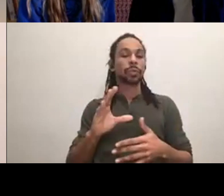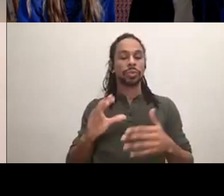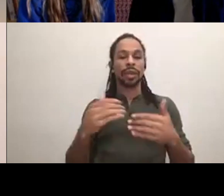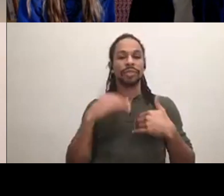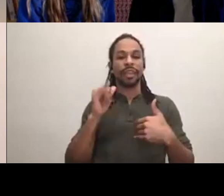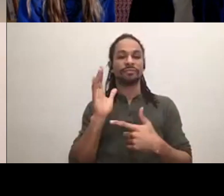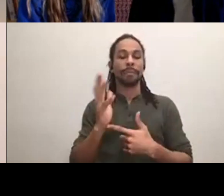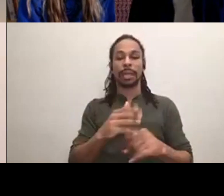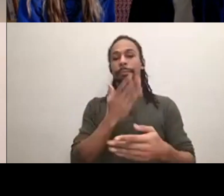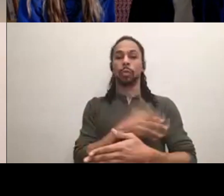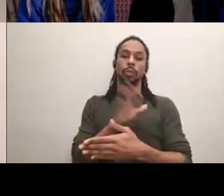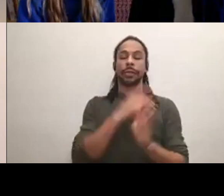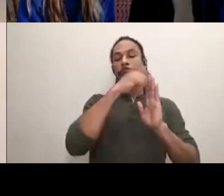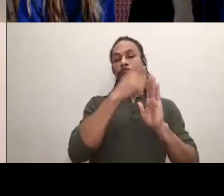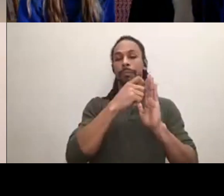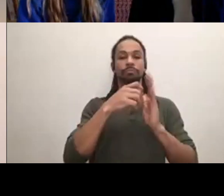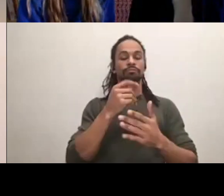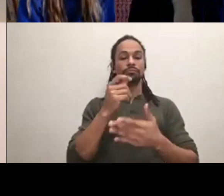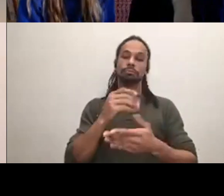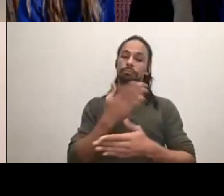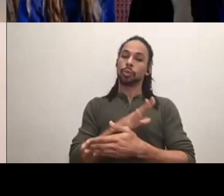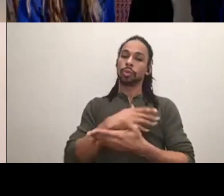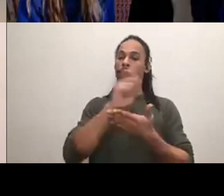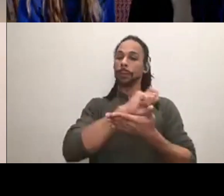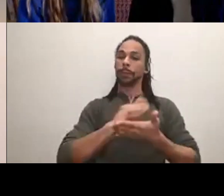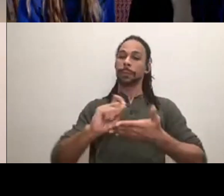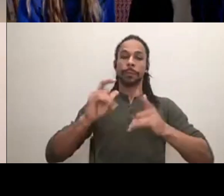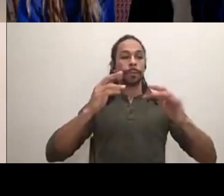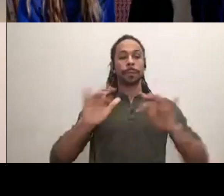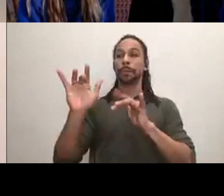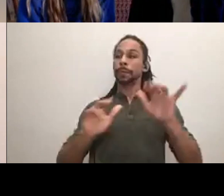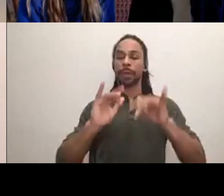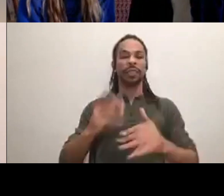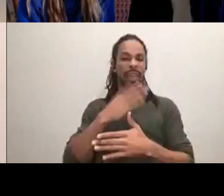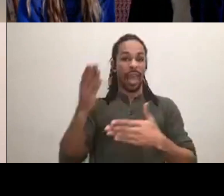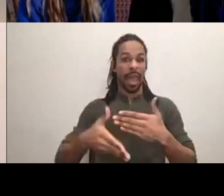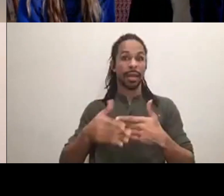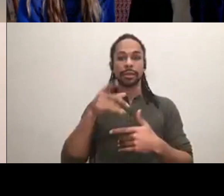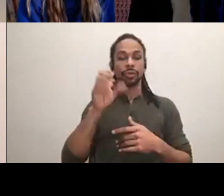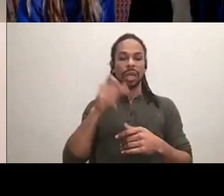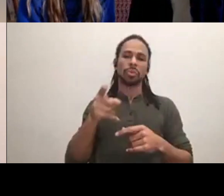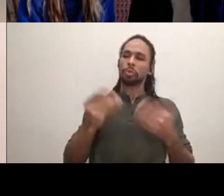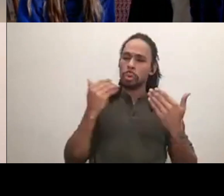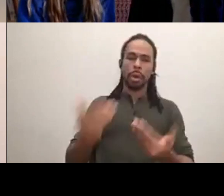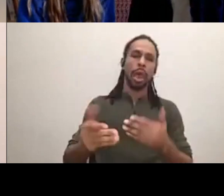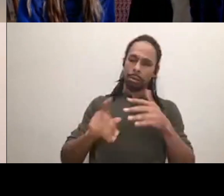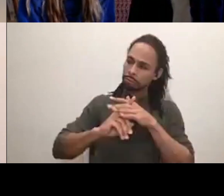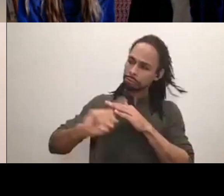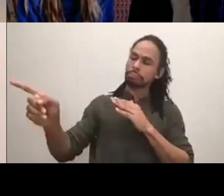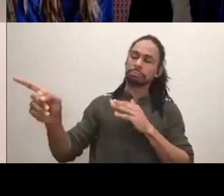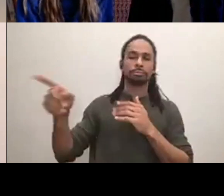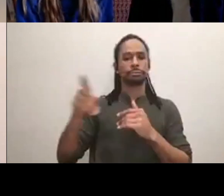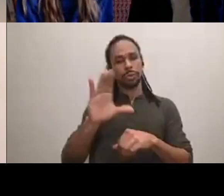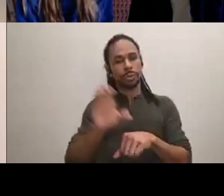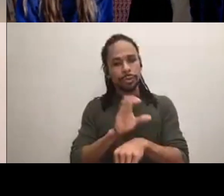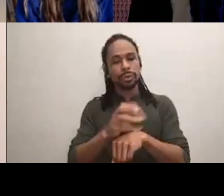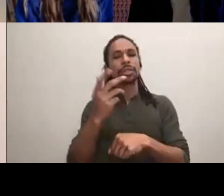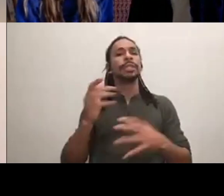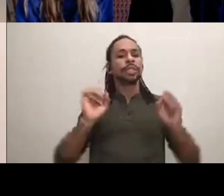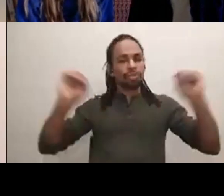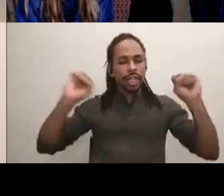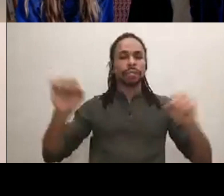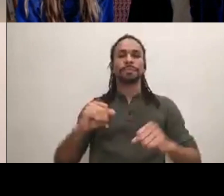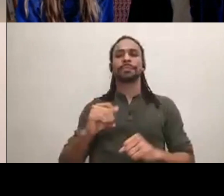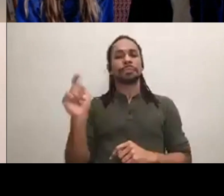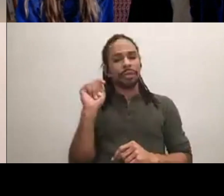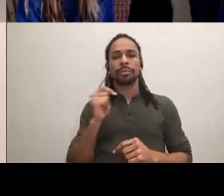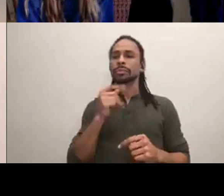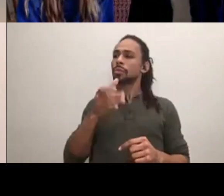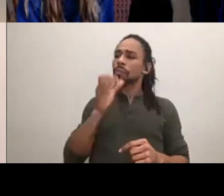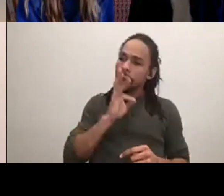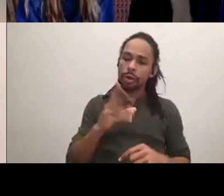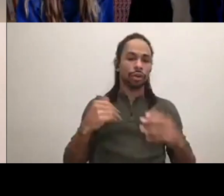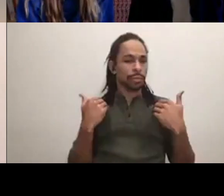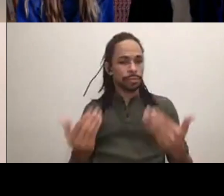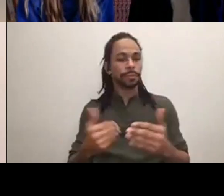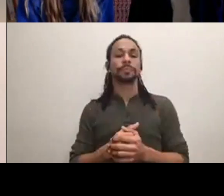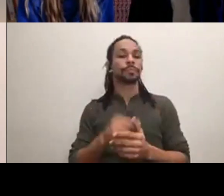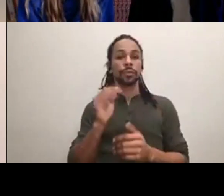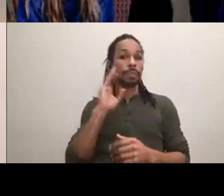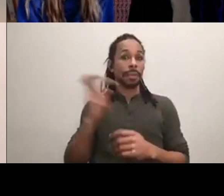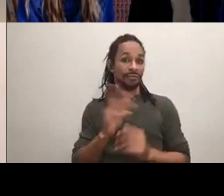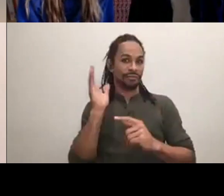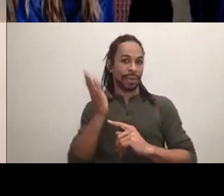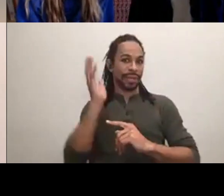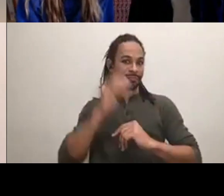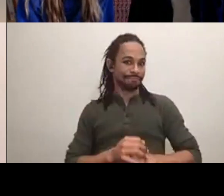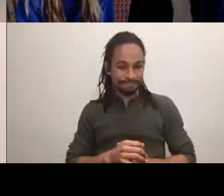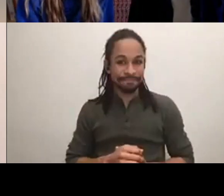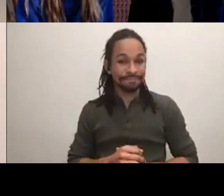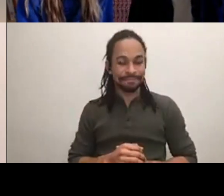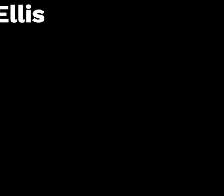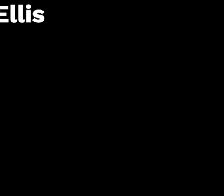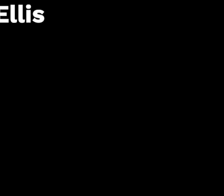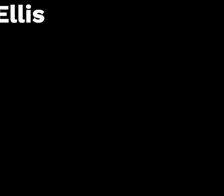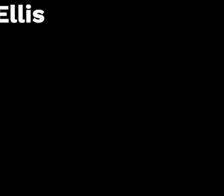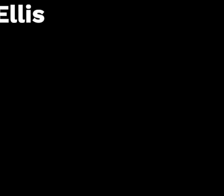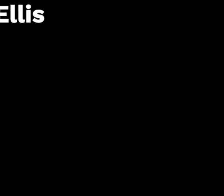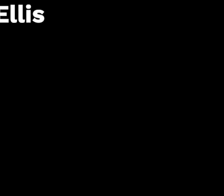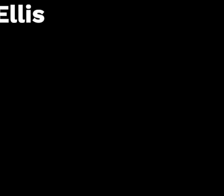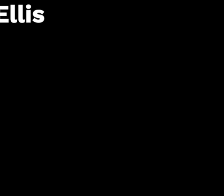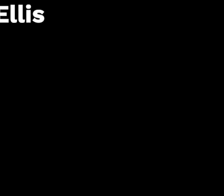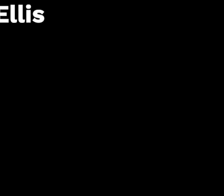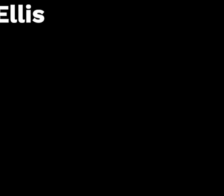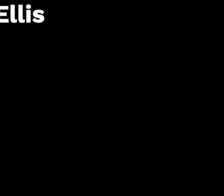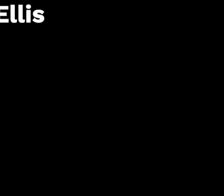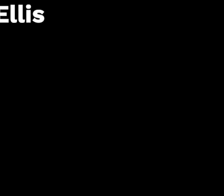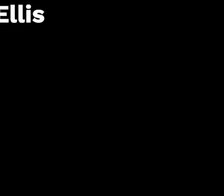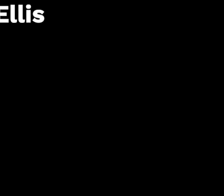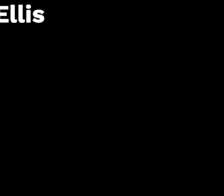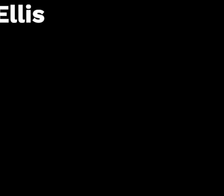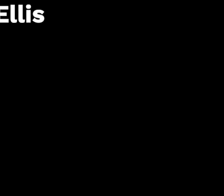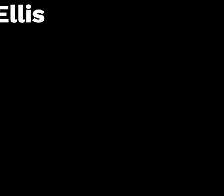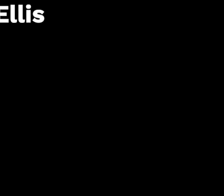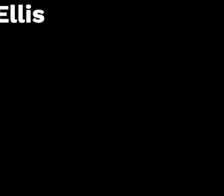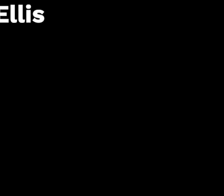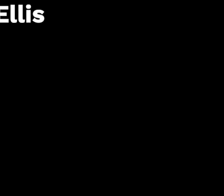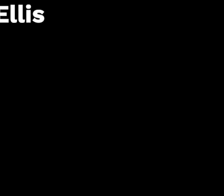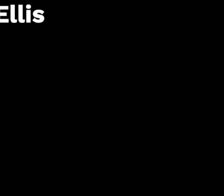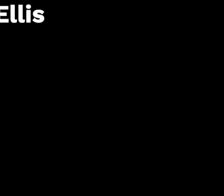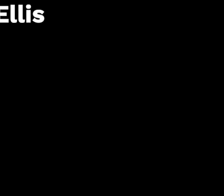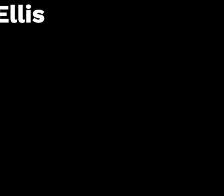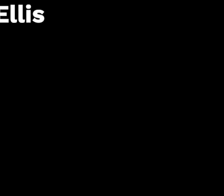Robin egg blue ceramic dishes with 4 silver forks loosely stacked on top of one another.